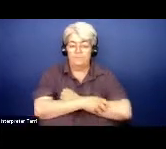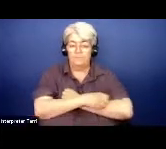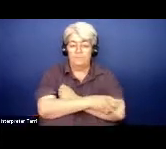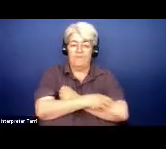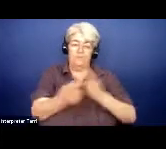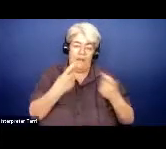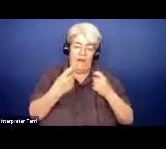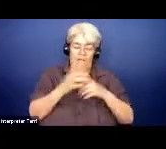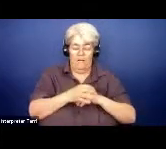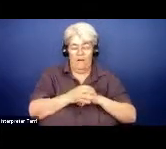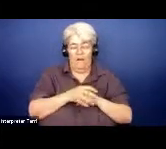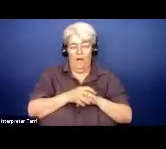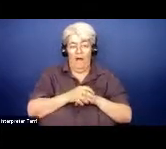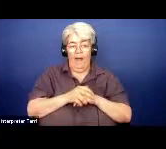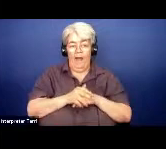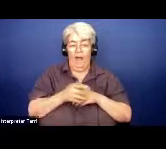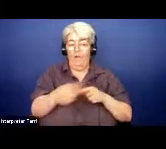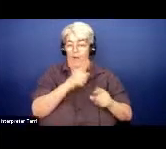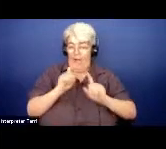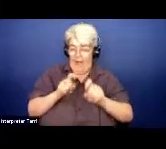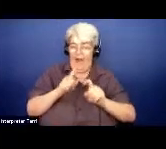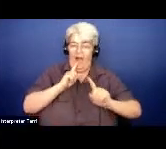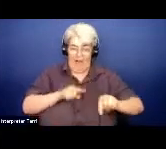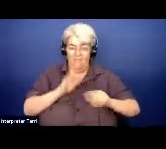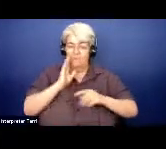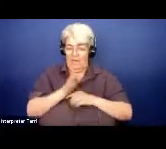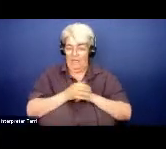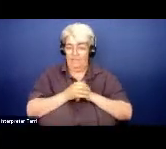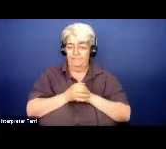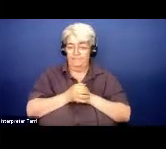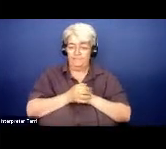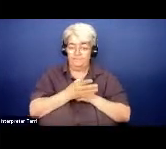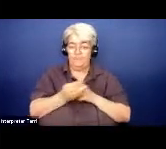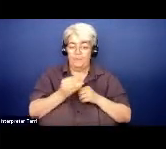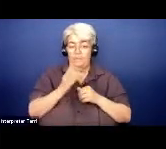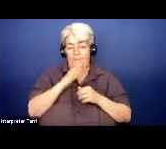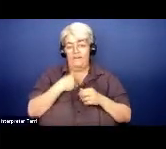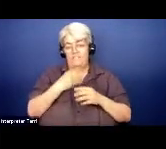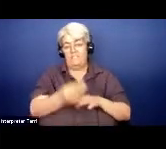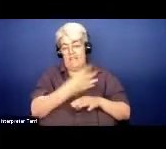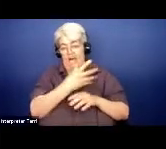We will address these questions at the -- there will be a slide after every speaker. Watch